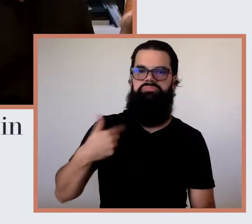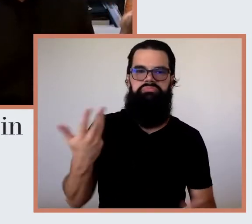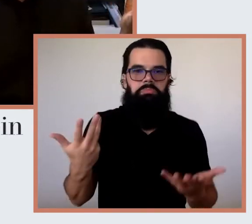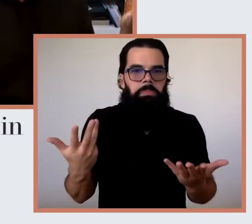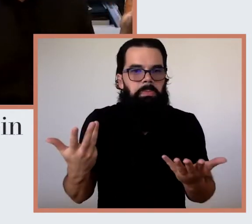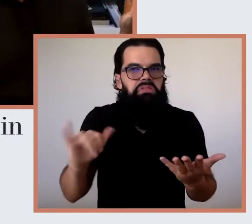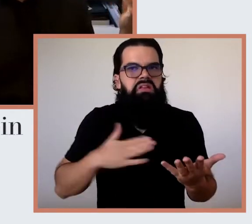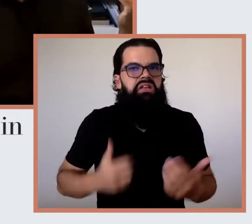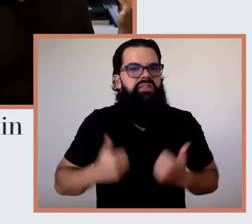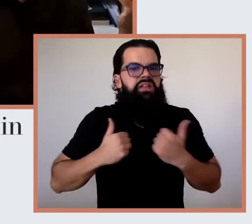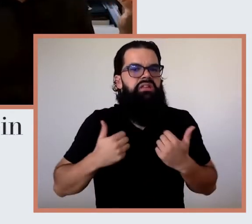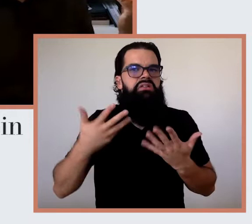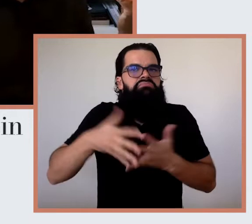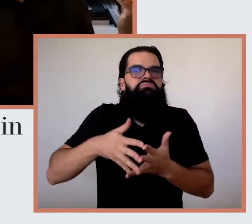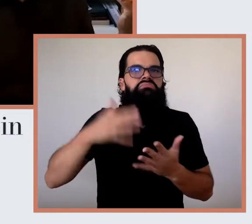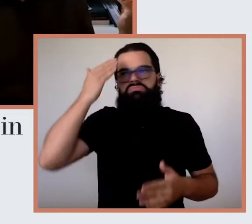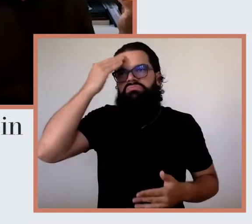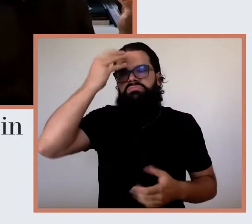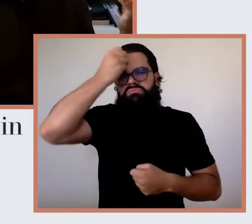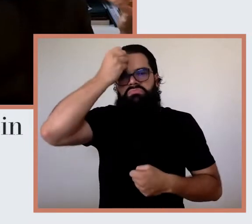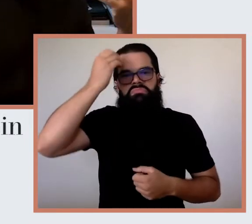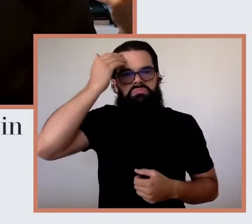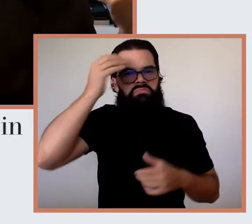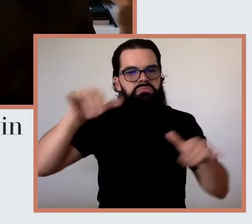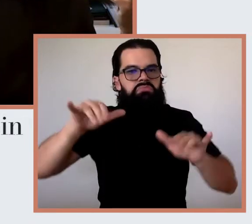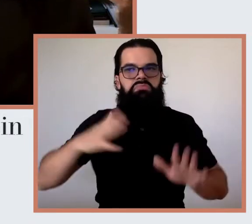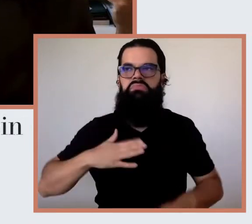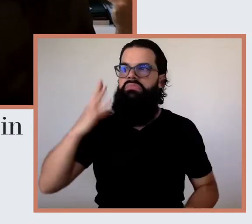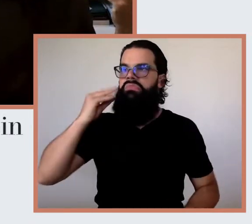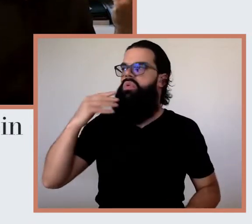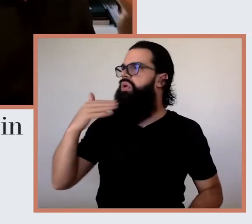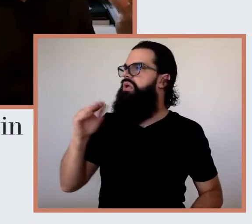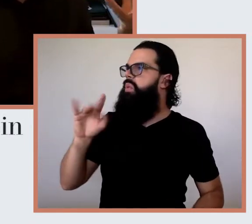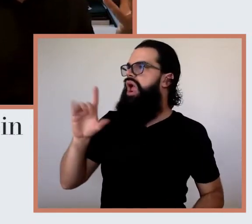And I go how is it that I have not really thought in those terms